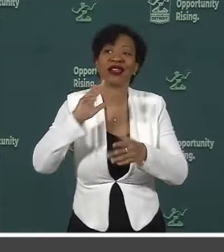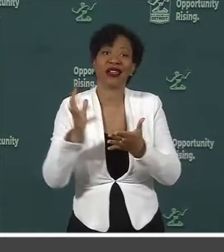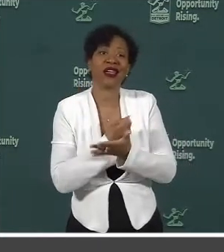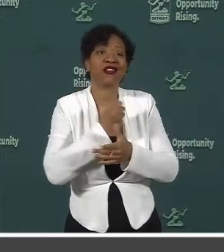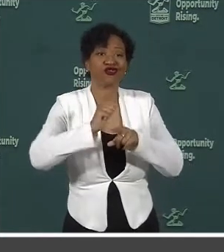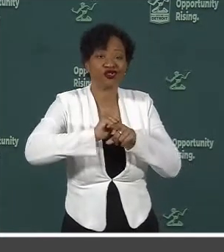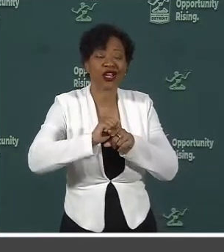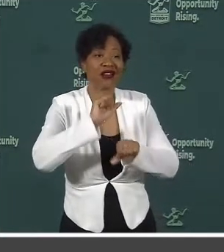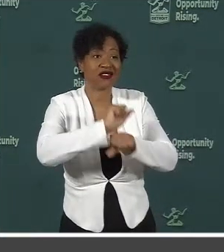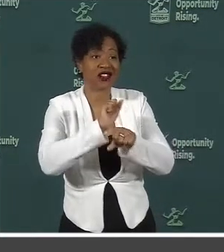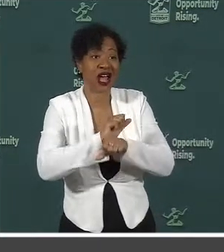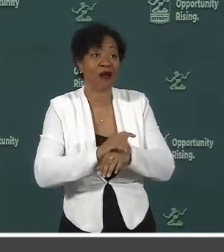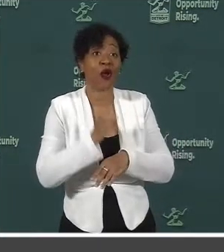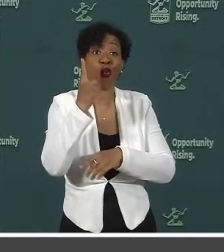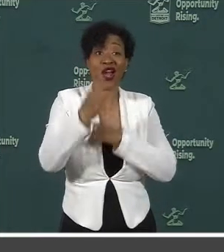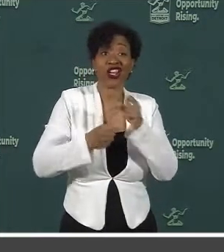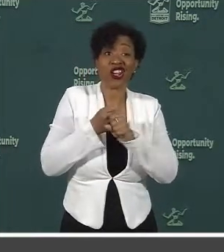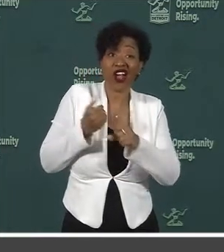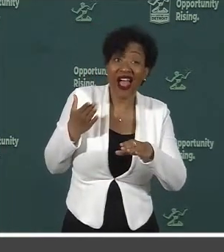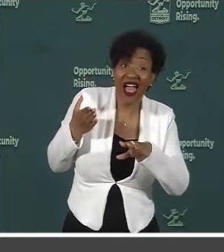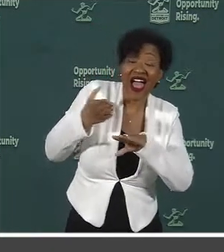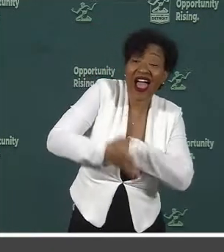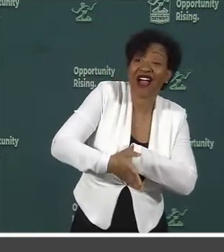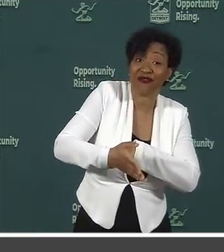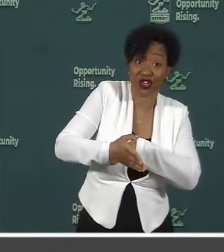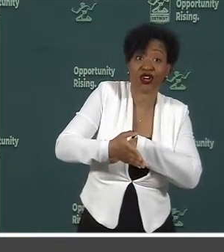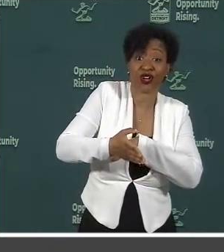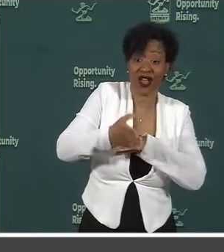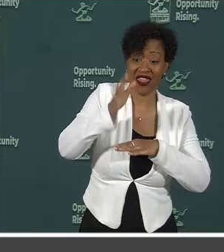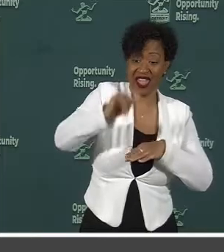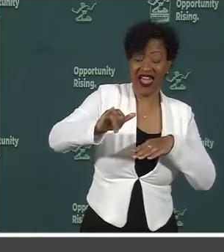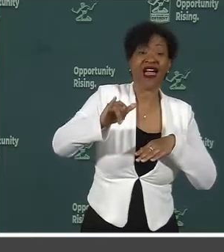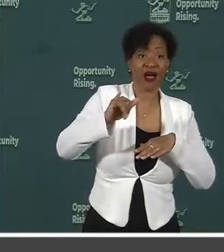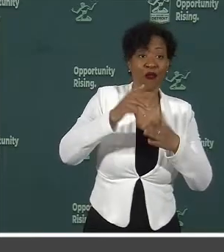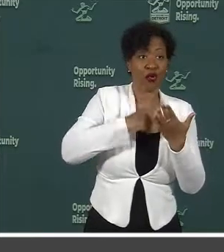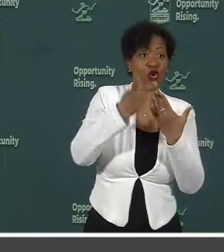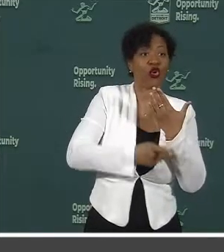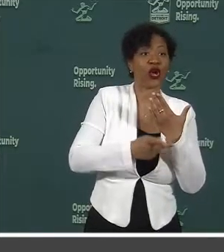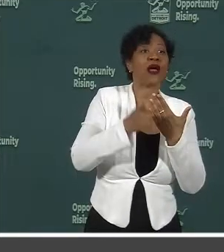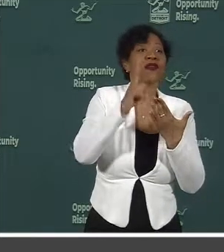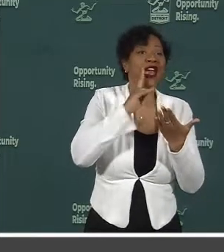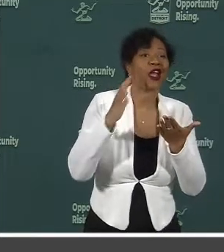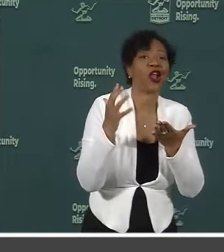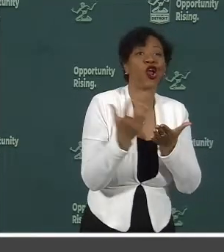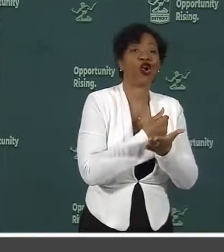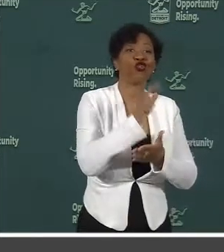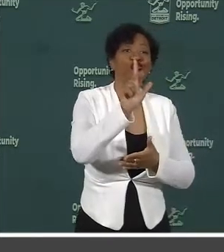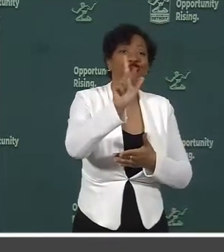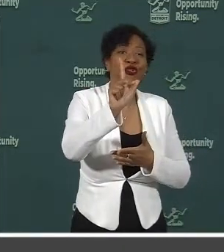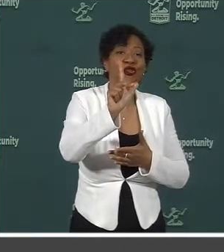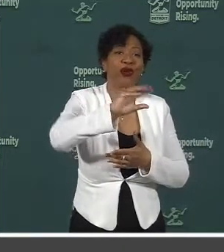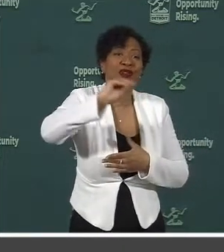THEY WERE MAKING TWENTY THREE PERCENT MORE YOU CAN APPLY FOR A WHOLE DIFFERENT GROUP OF JOBS IF YOU DON'T HAVE TO FILL OUT